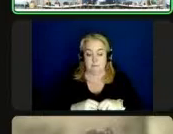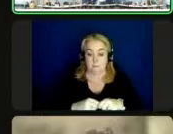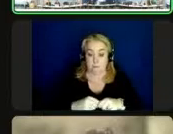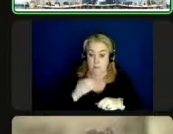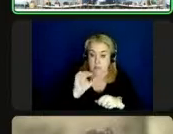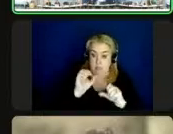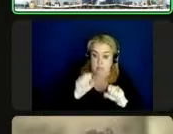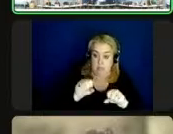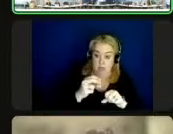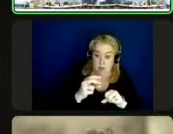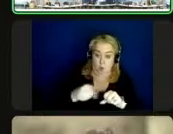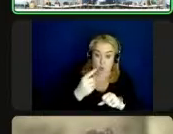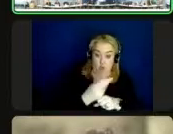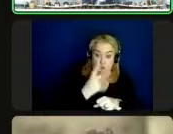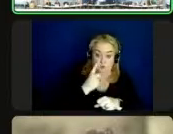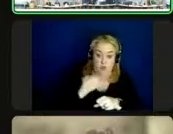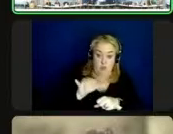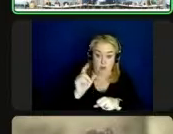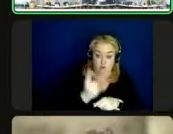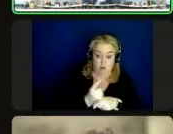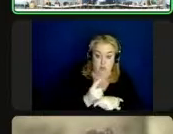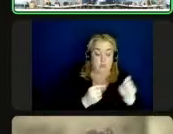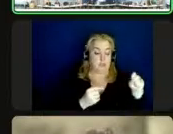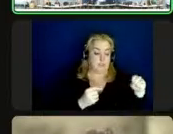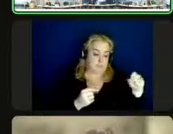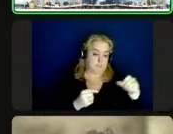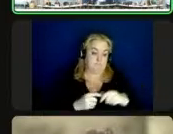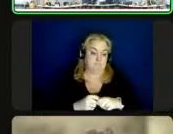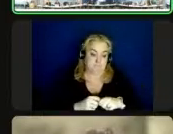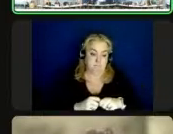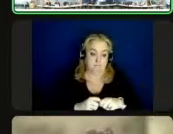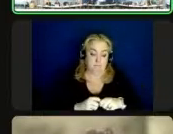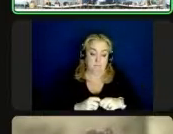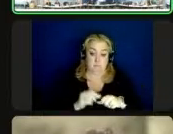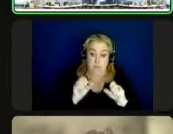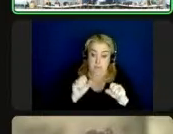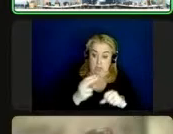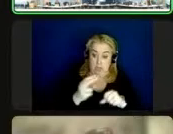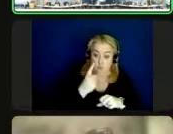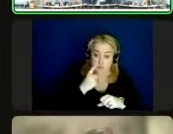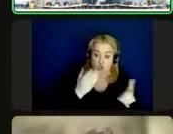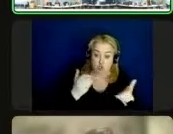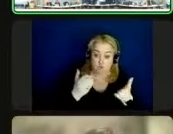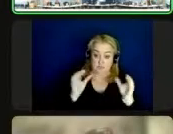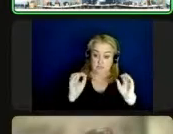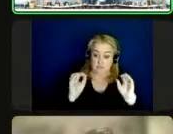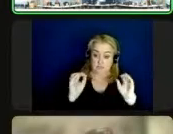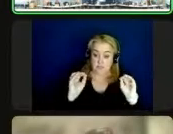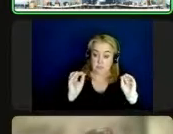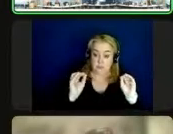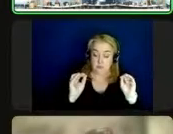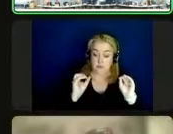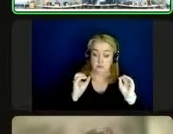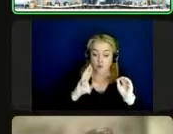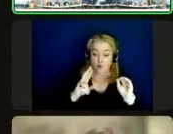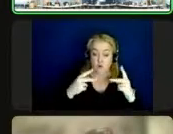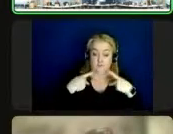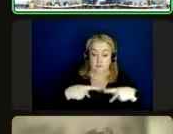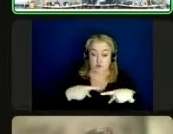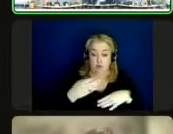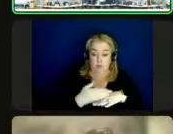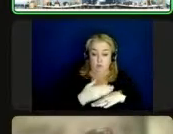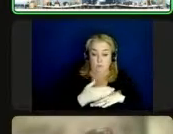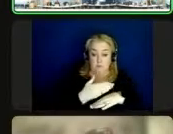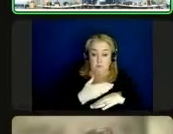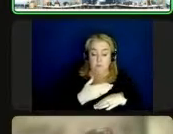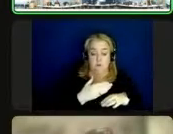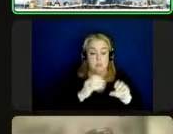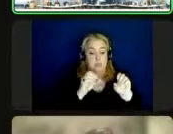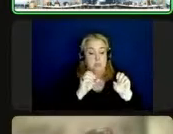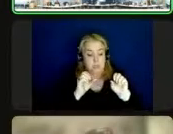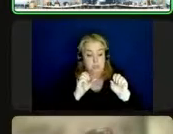SIDEWALKS, BANKS, RUNWAYS AND